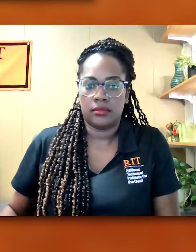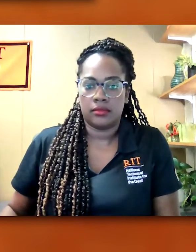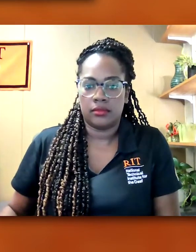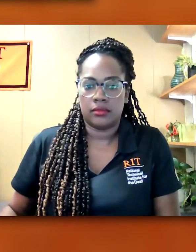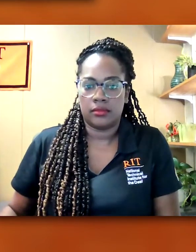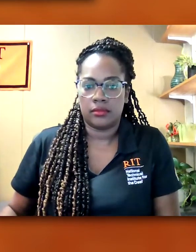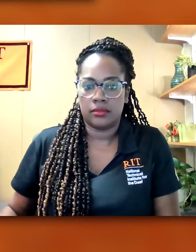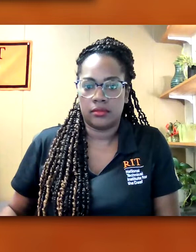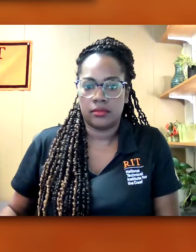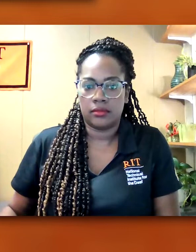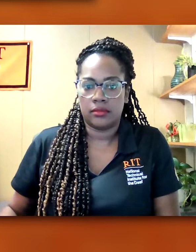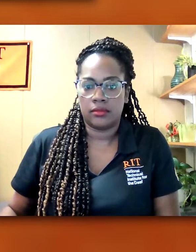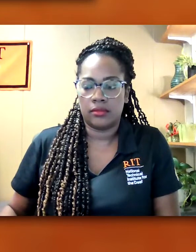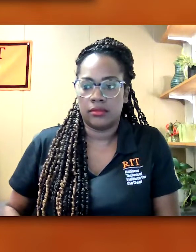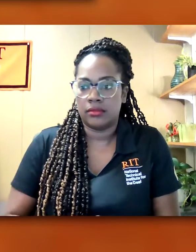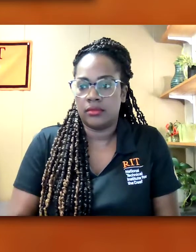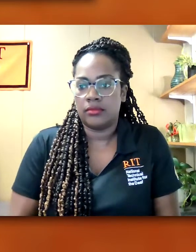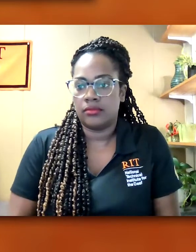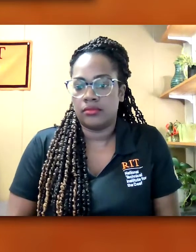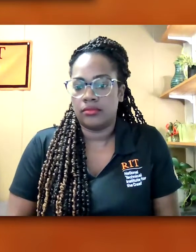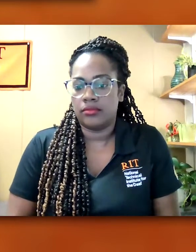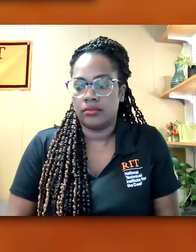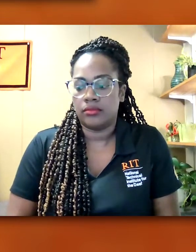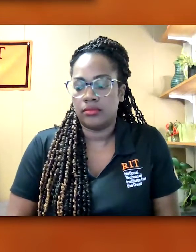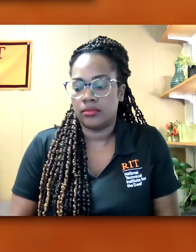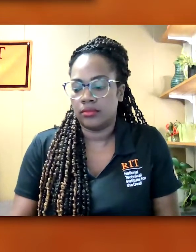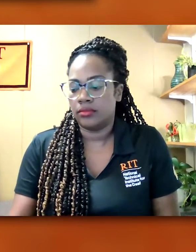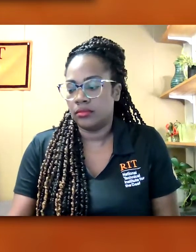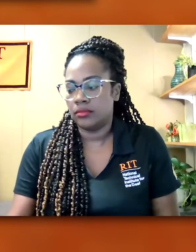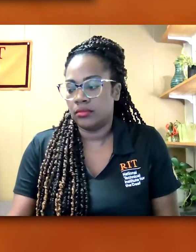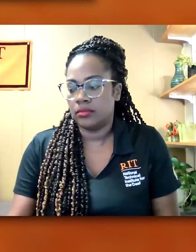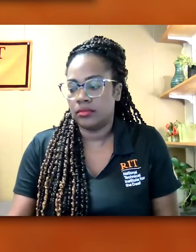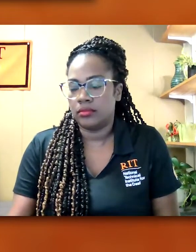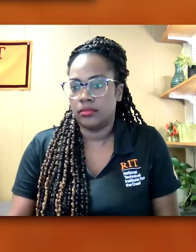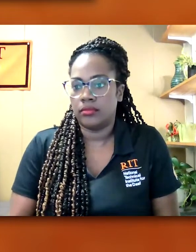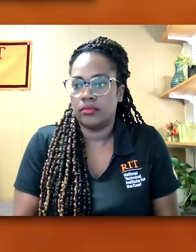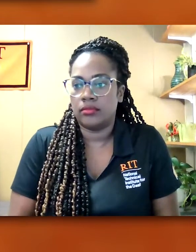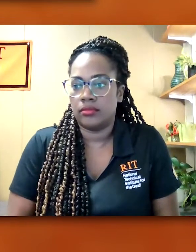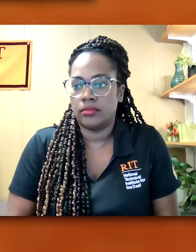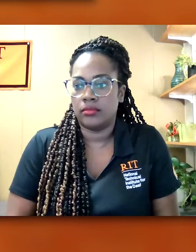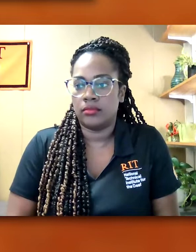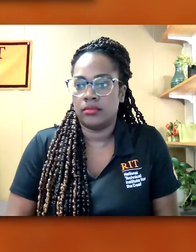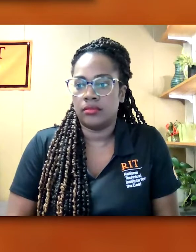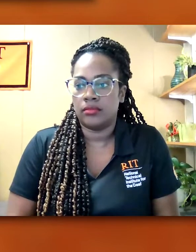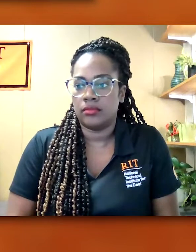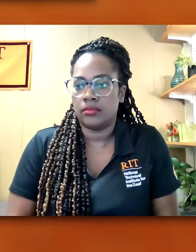which is hopefully going to keep the egg in place. On top of the egg, I have built a parachute, and I'm hoping that this will work against gravity